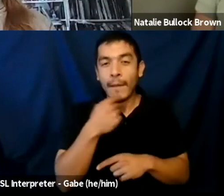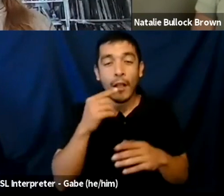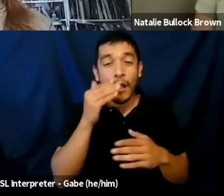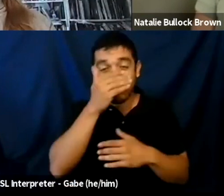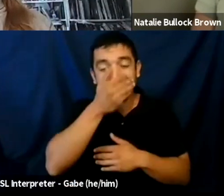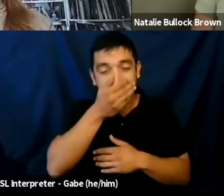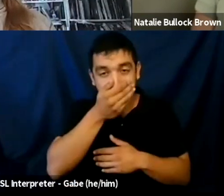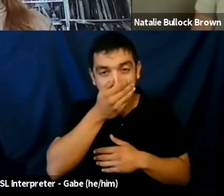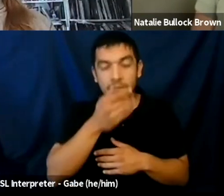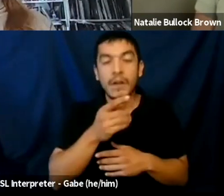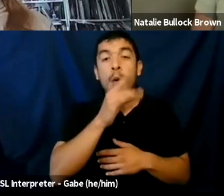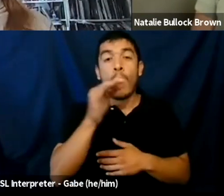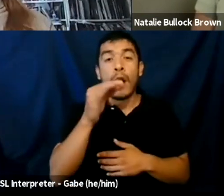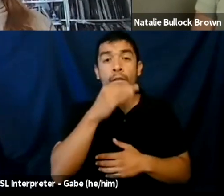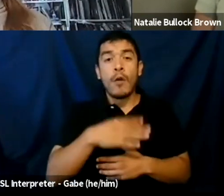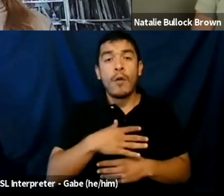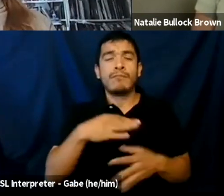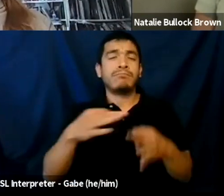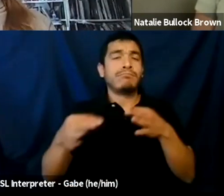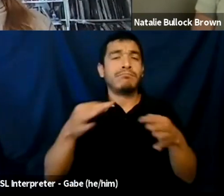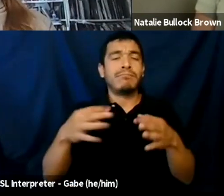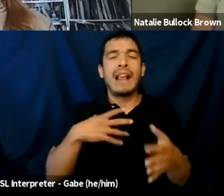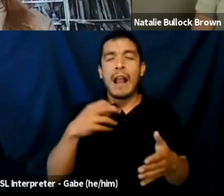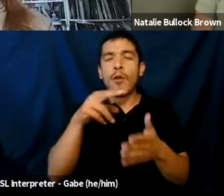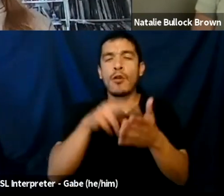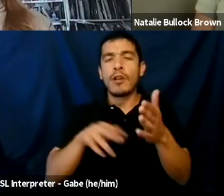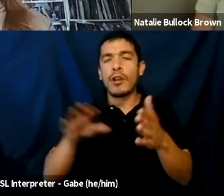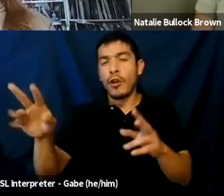One of the women said, and I just want to read this quote. She said,